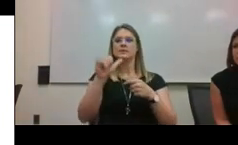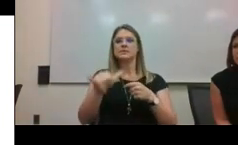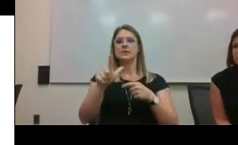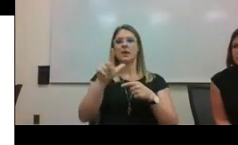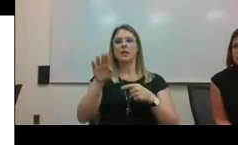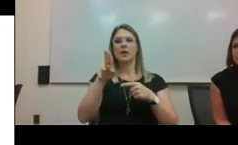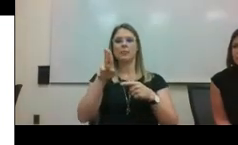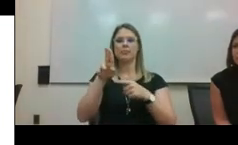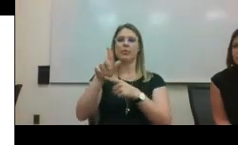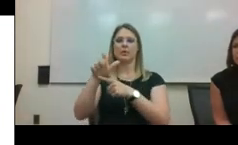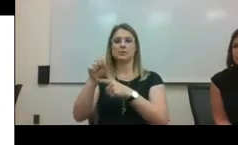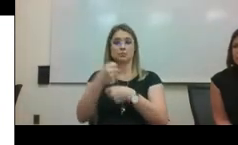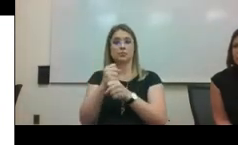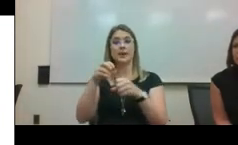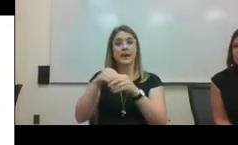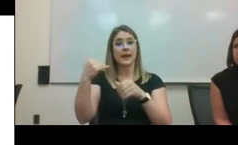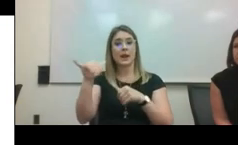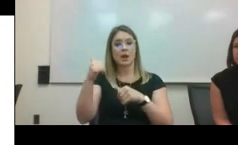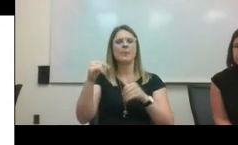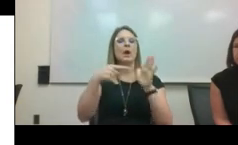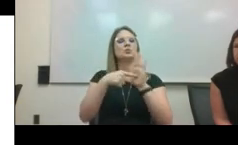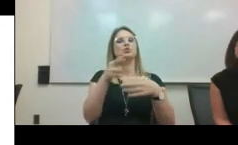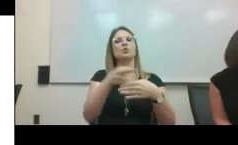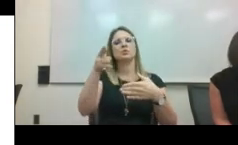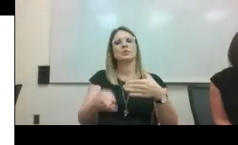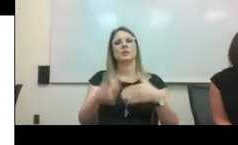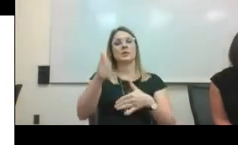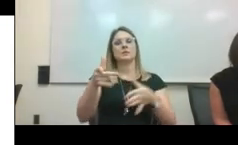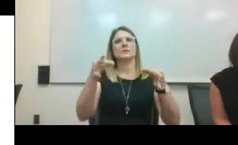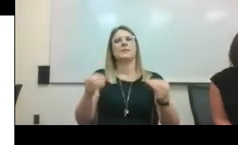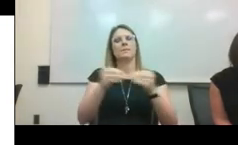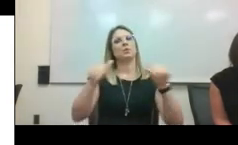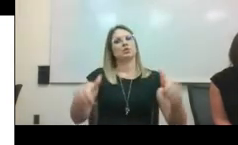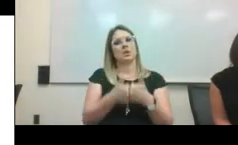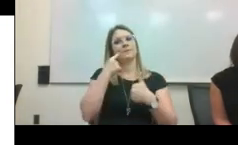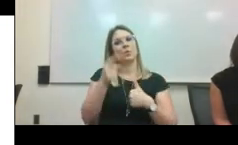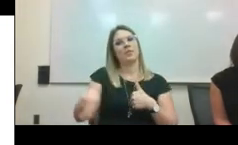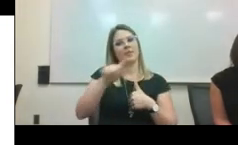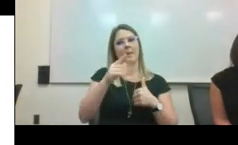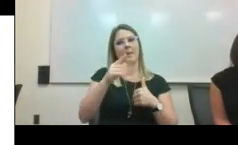And you'll see I'll show you the results little later that was definitely more difficult for them, then even familiar with reading.